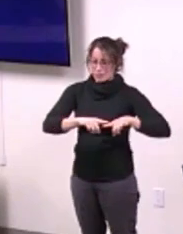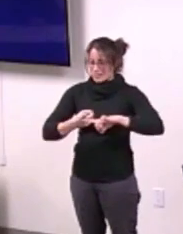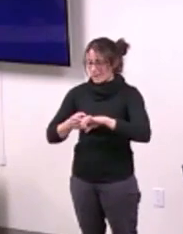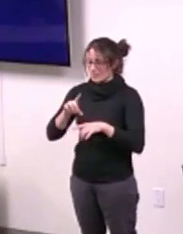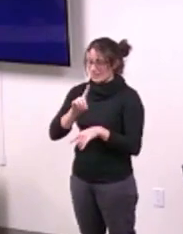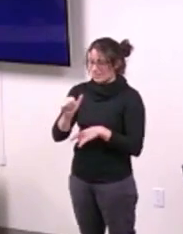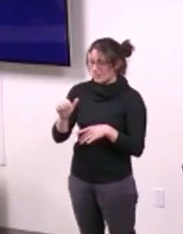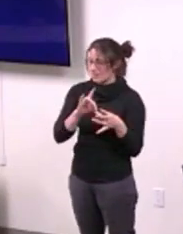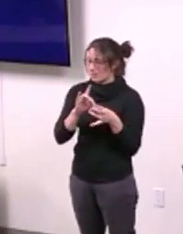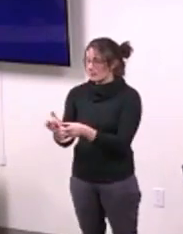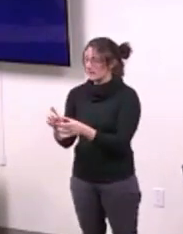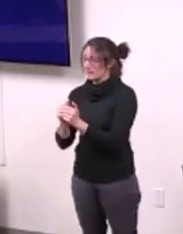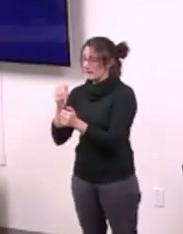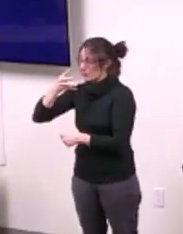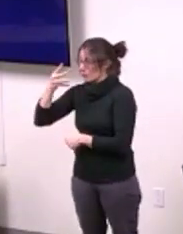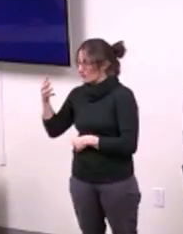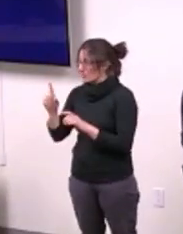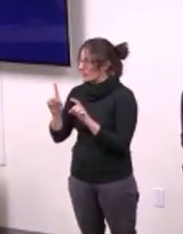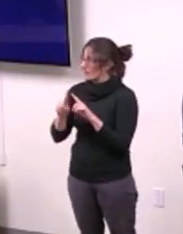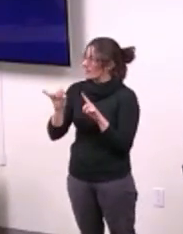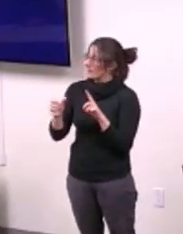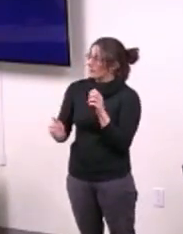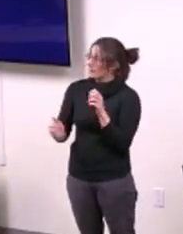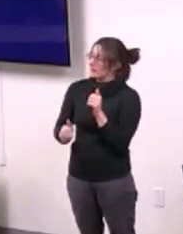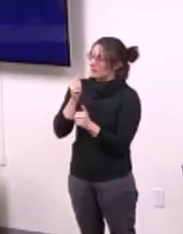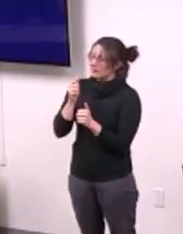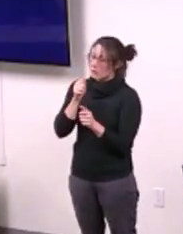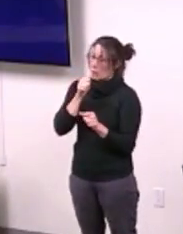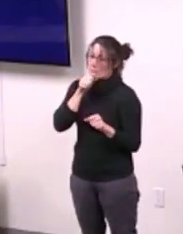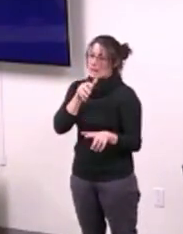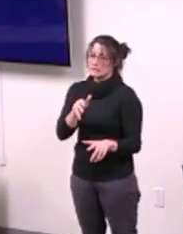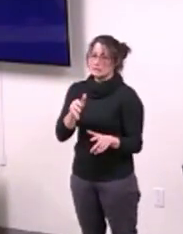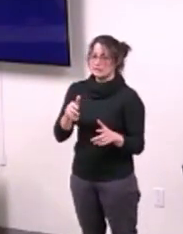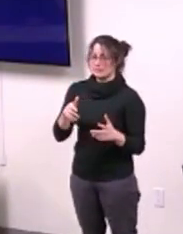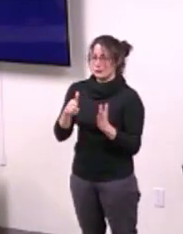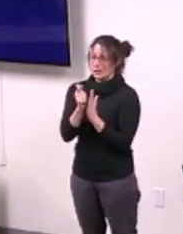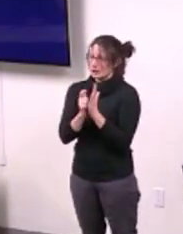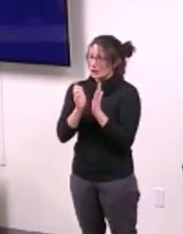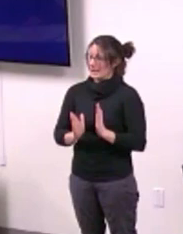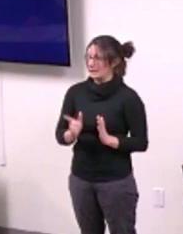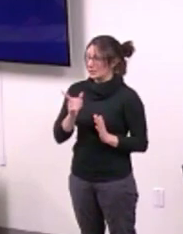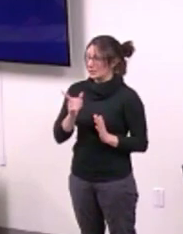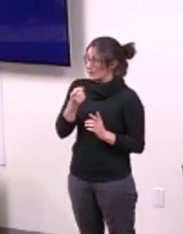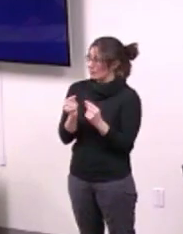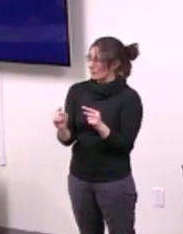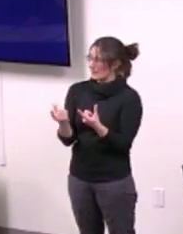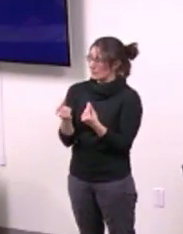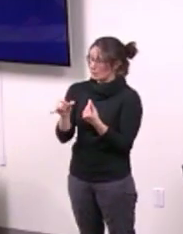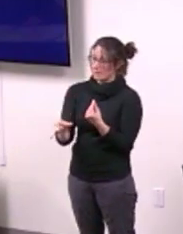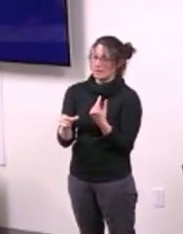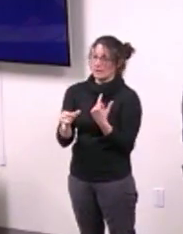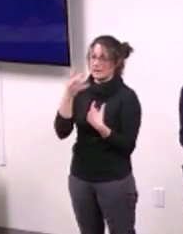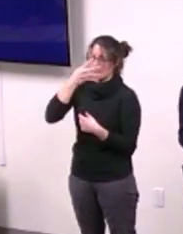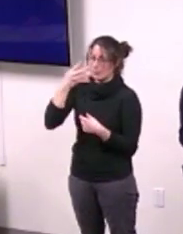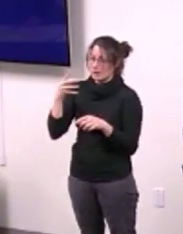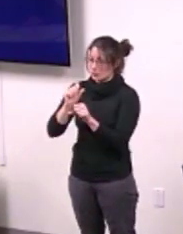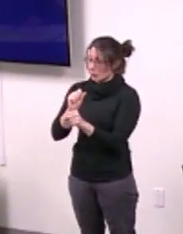But by and large, bless the attorneys' hearts who are trying to do the immigration work. They're, by and large really great people.